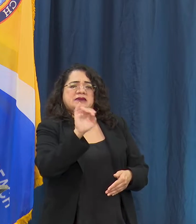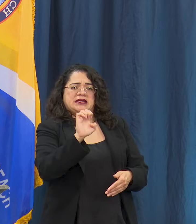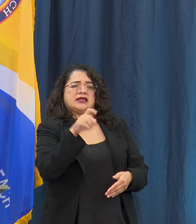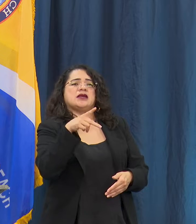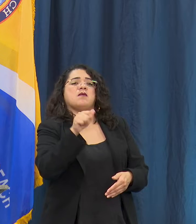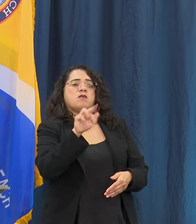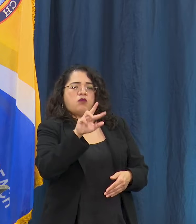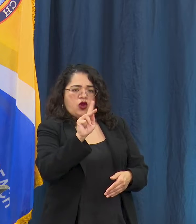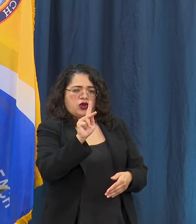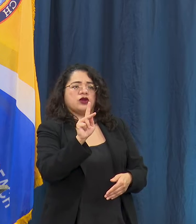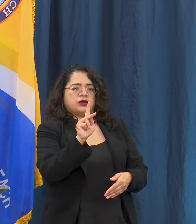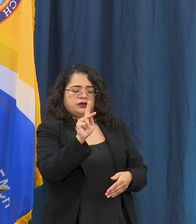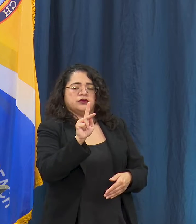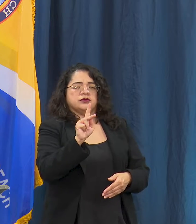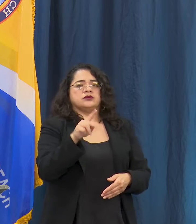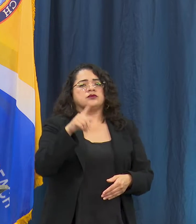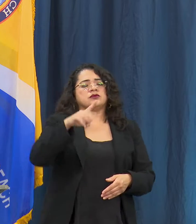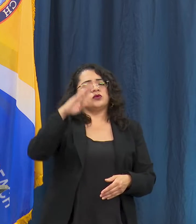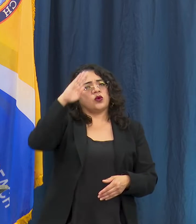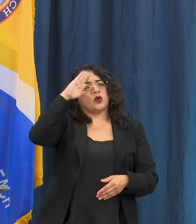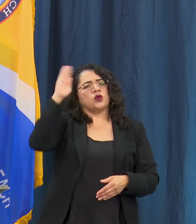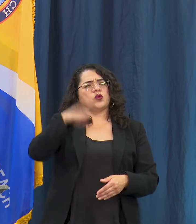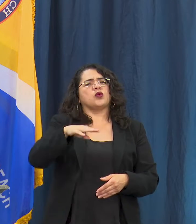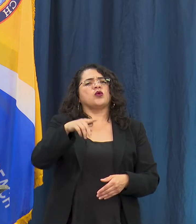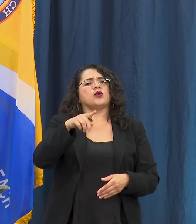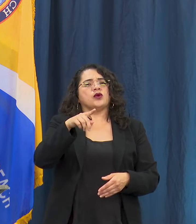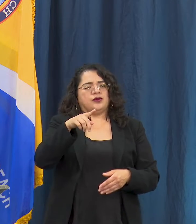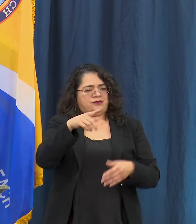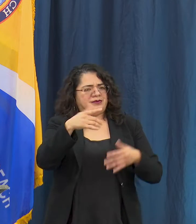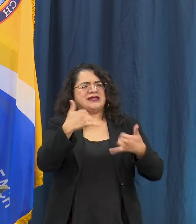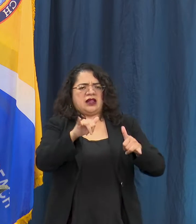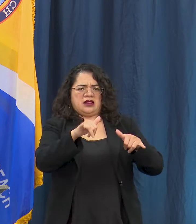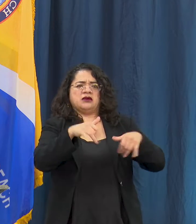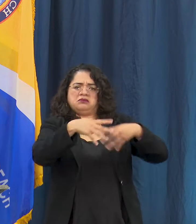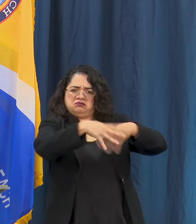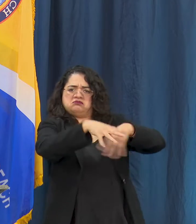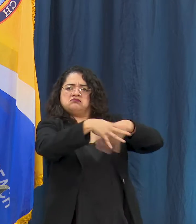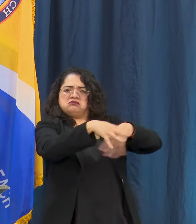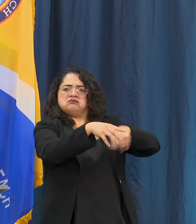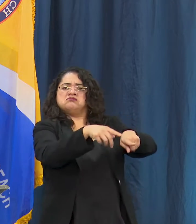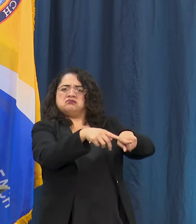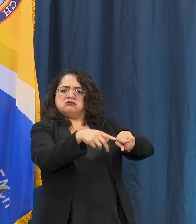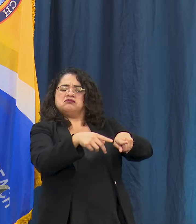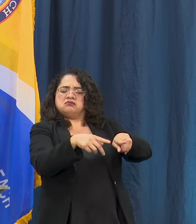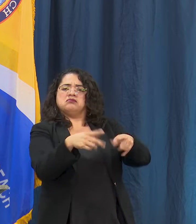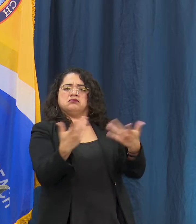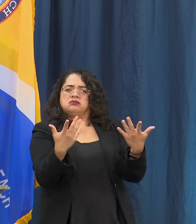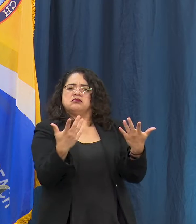going on as I speak and both have been very peaceful. I want to thank the